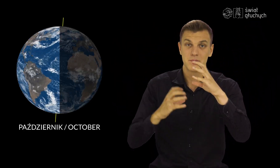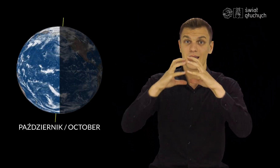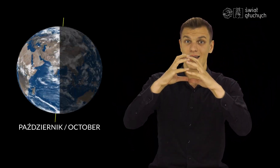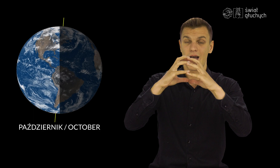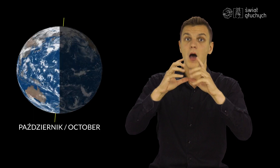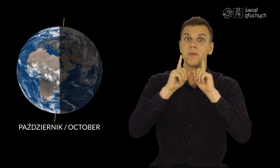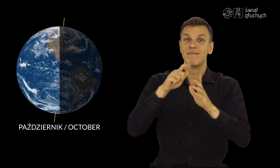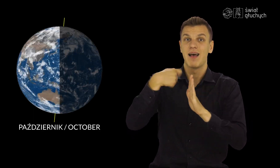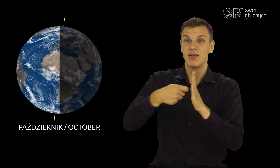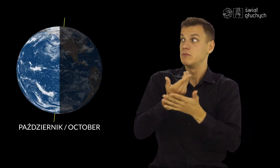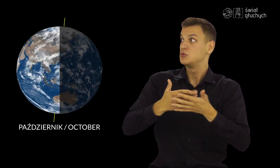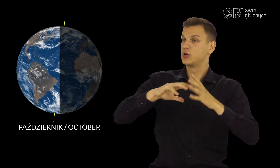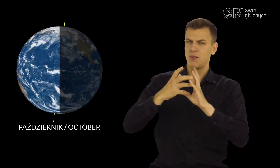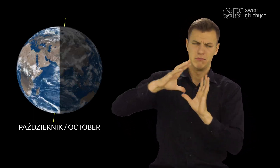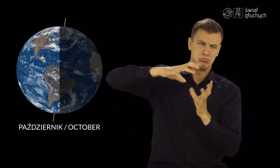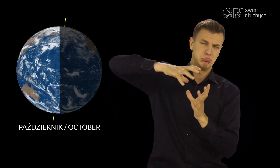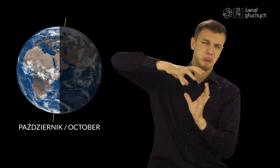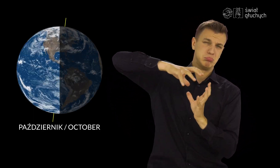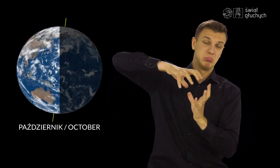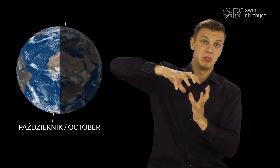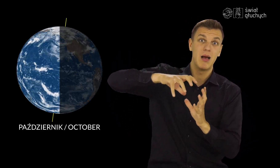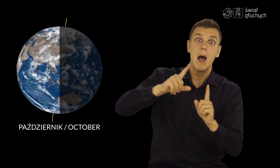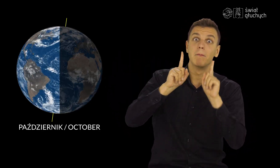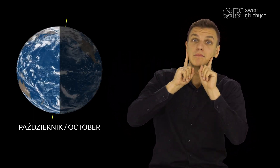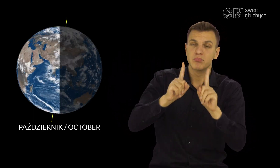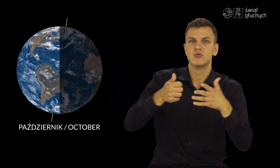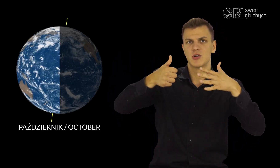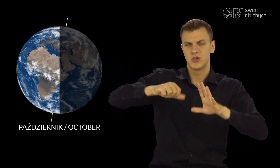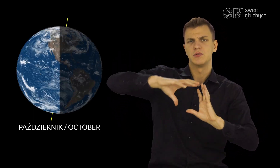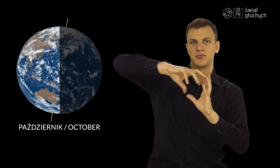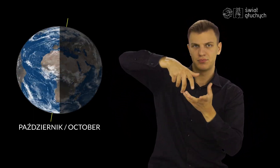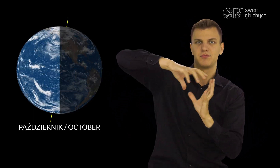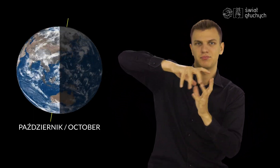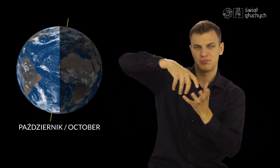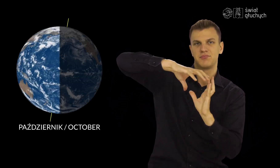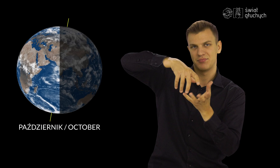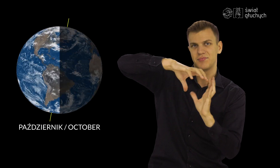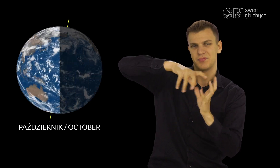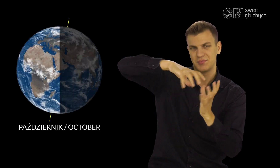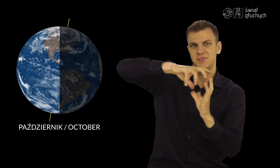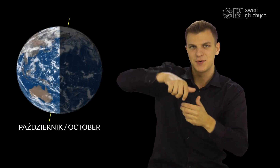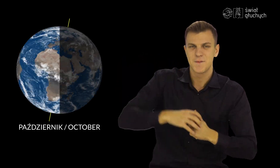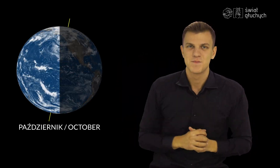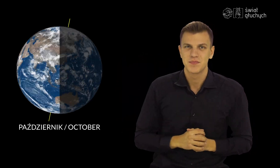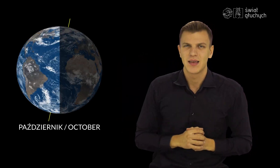The Earth is rotating very fast here, because in this animation we see in acceleration the Earth's semi-annual rotation around its axis.